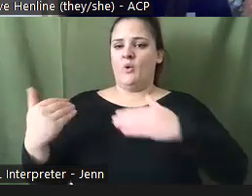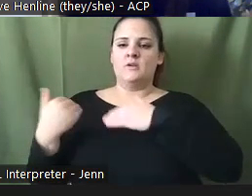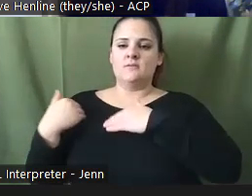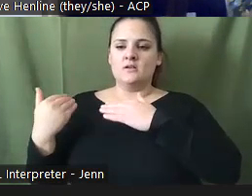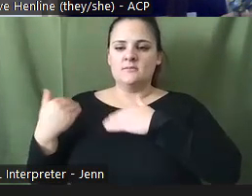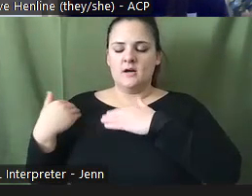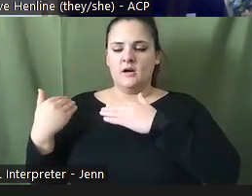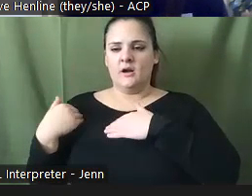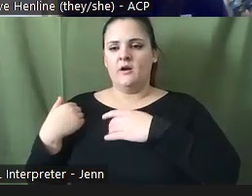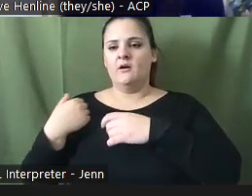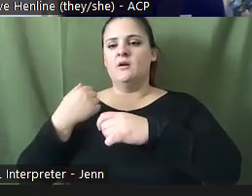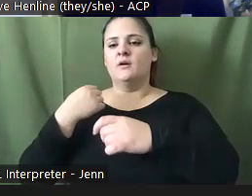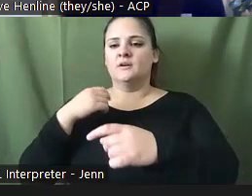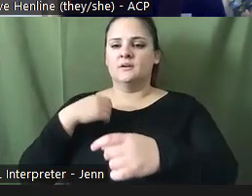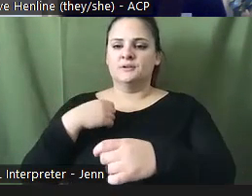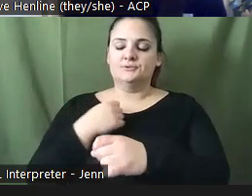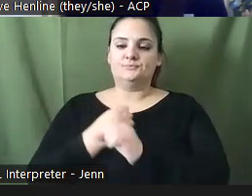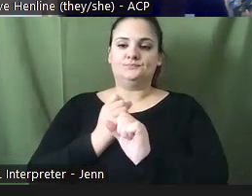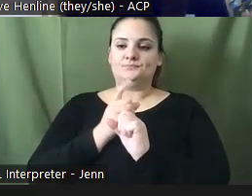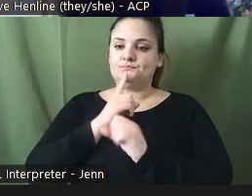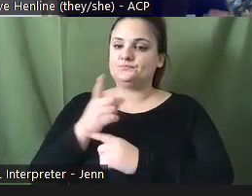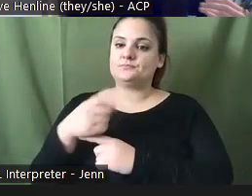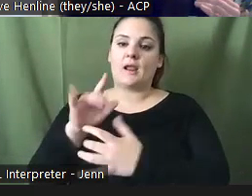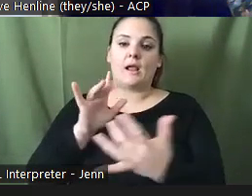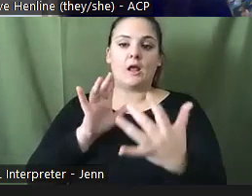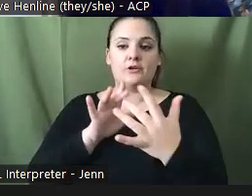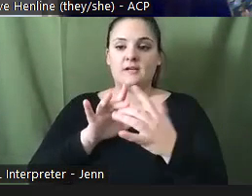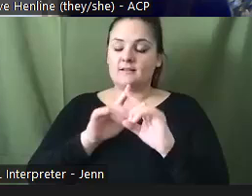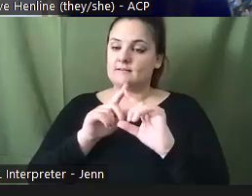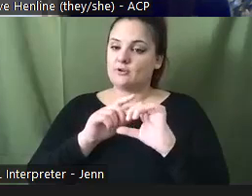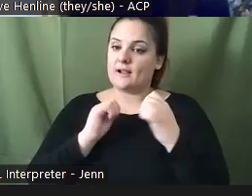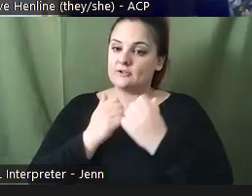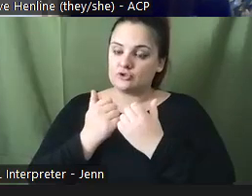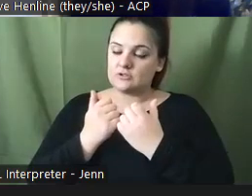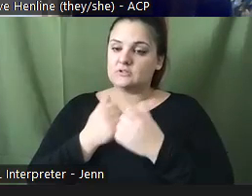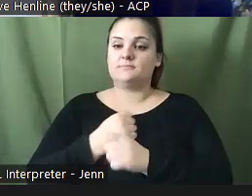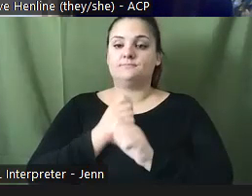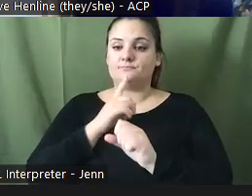make the contact with those various agencies to have their substitute address reflected.